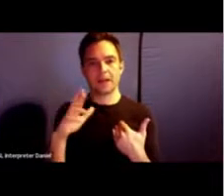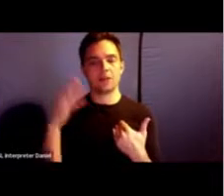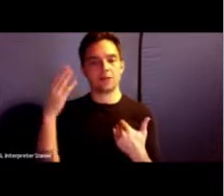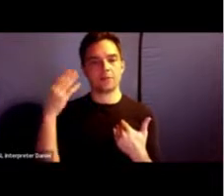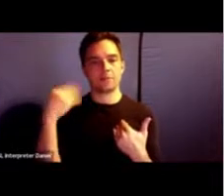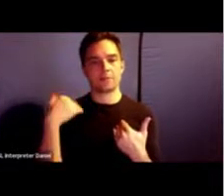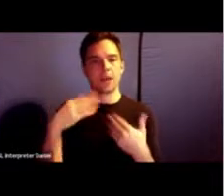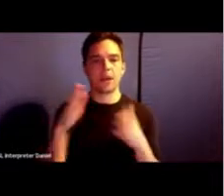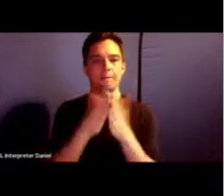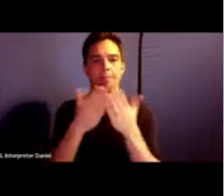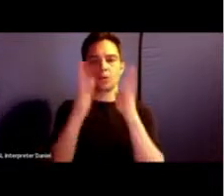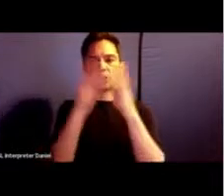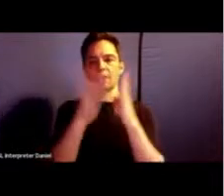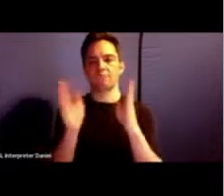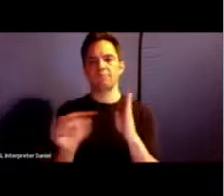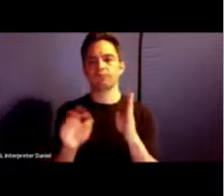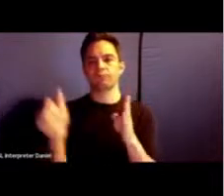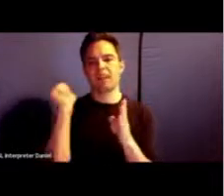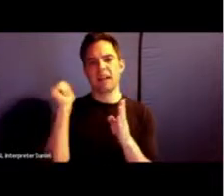a bookshelf behind me. Next slide please.